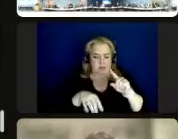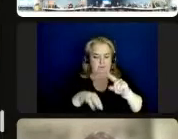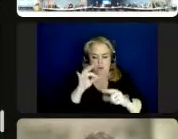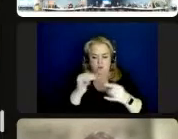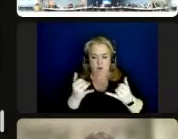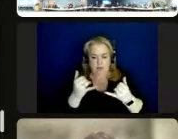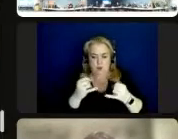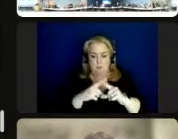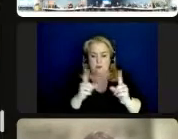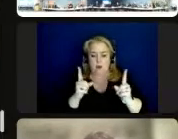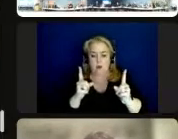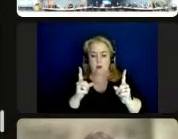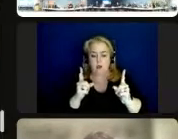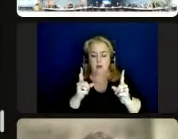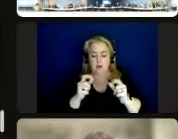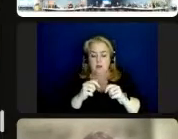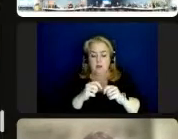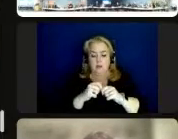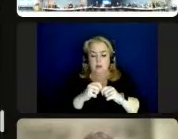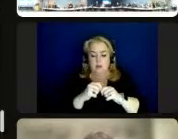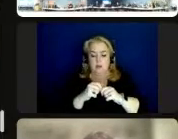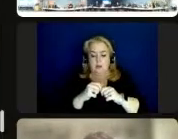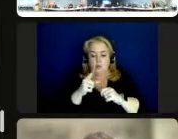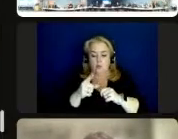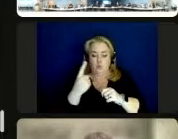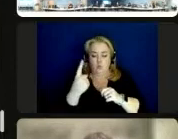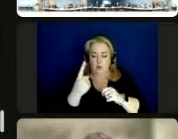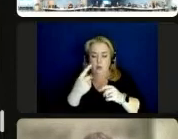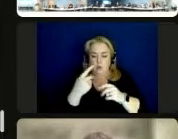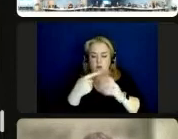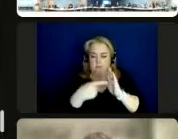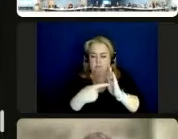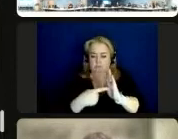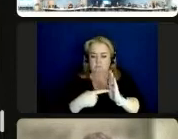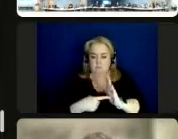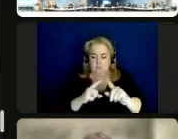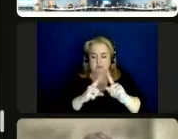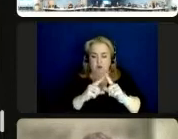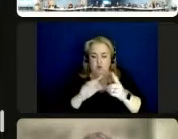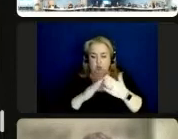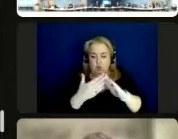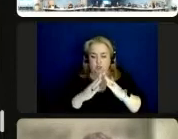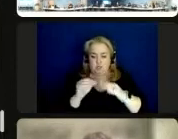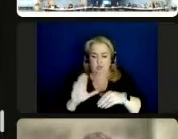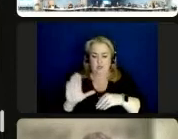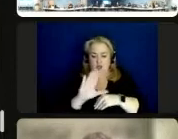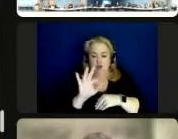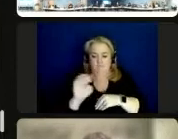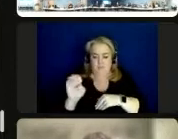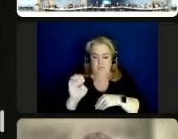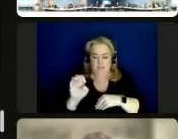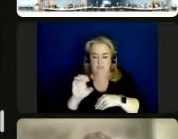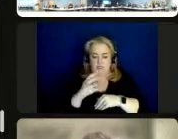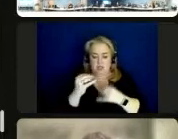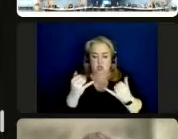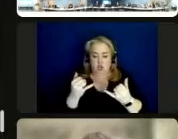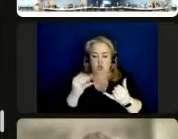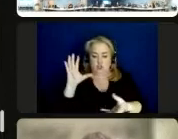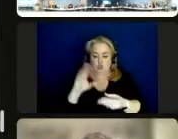I GUESS IT WAS IN T EMAIL I